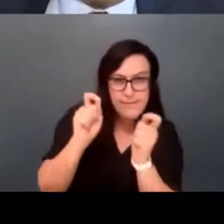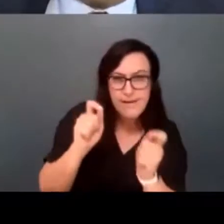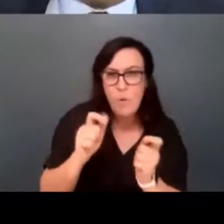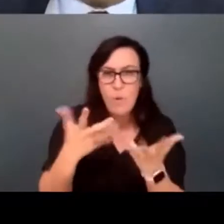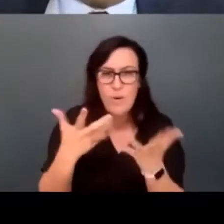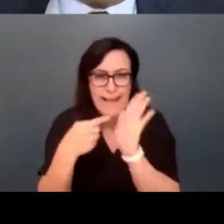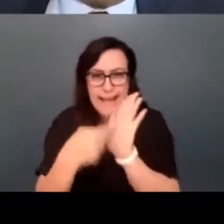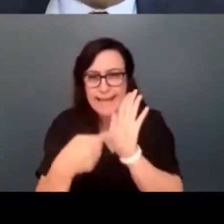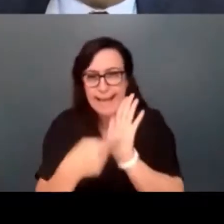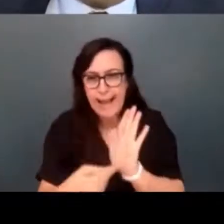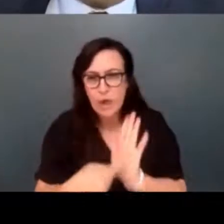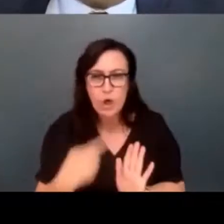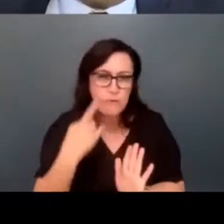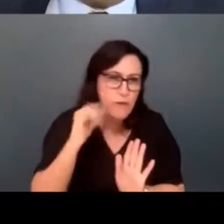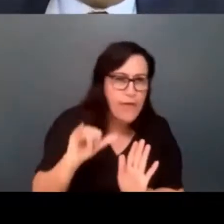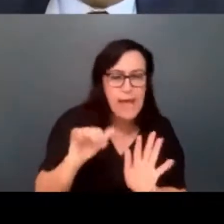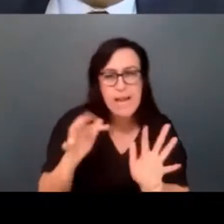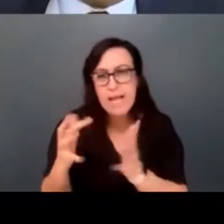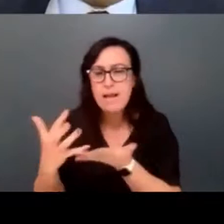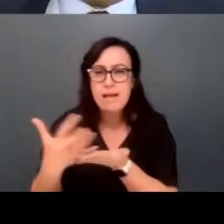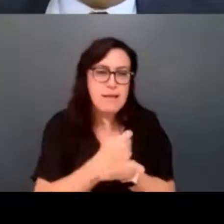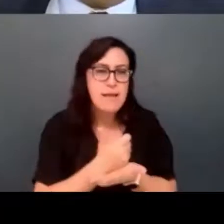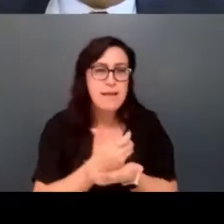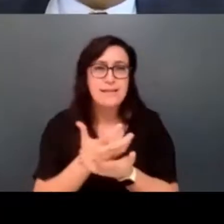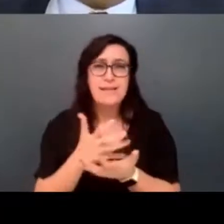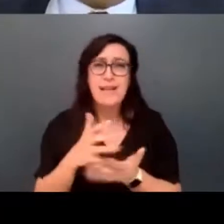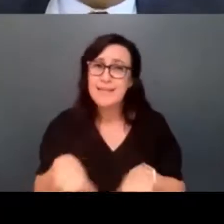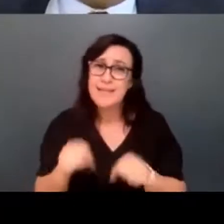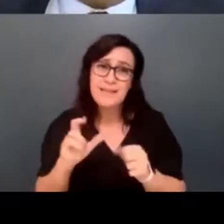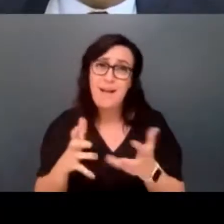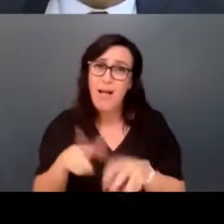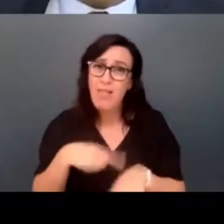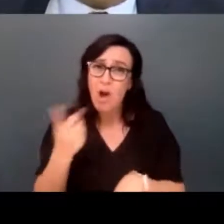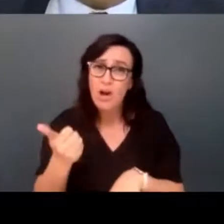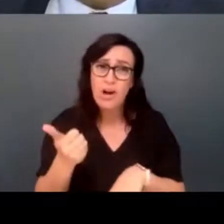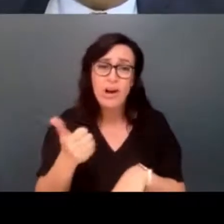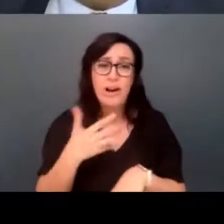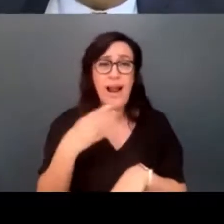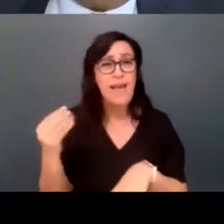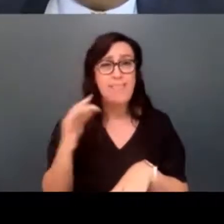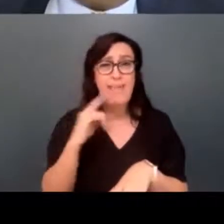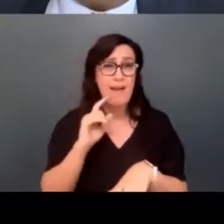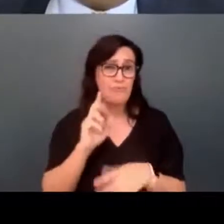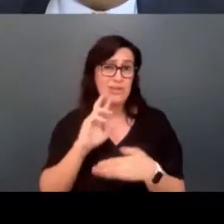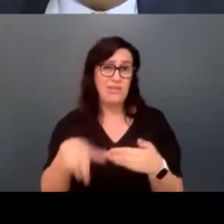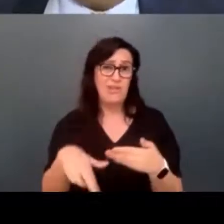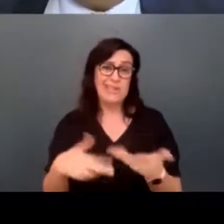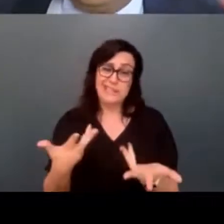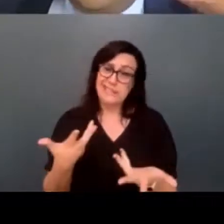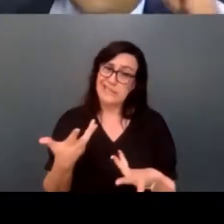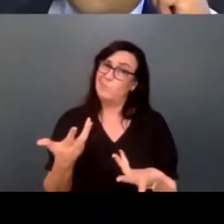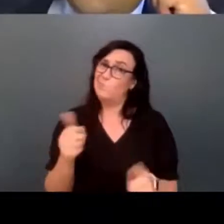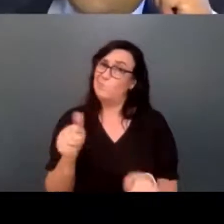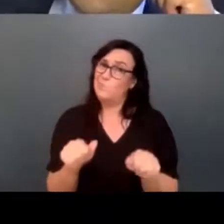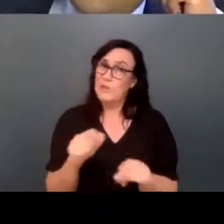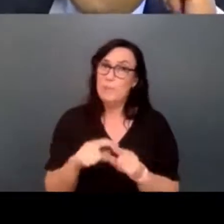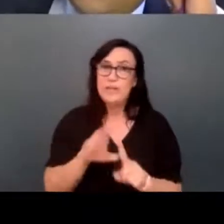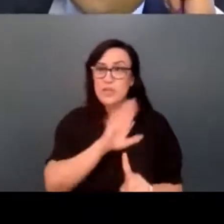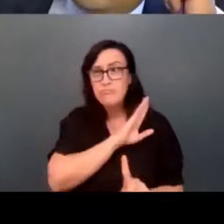And the result is going to be much more questionable than if you just go directly to the student and ask them that question. Thank you.